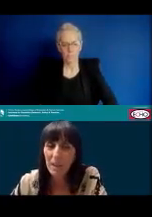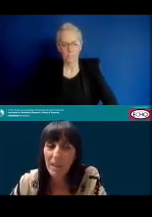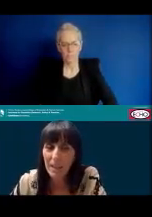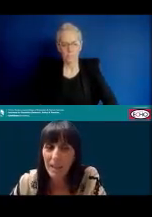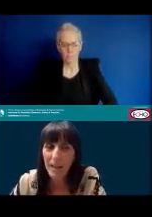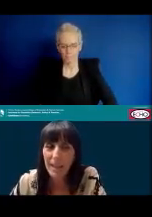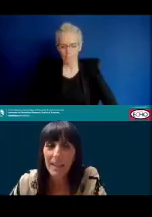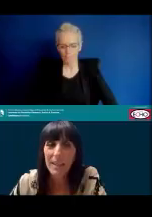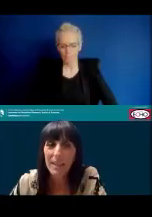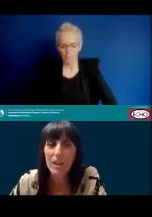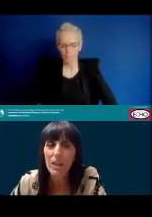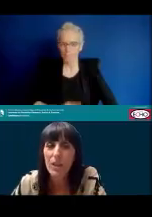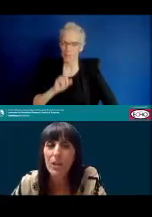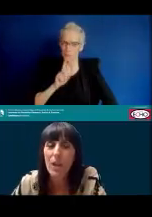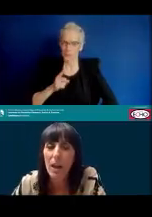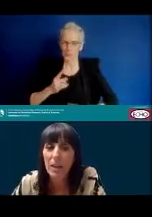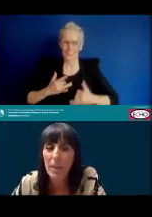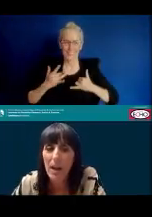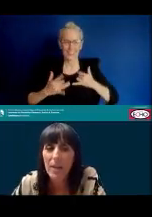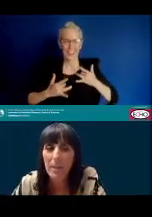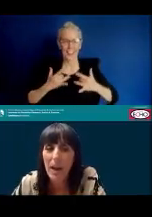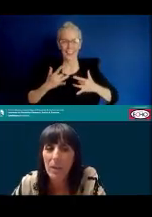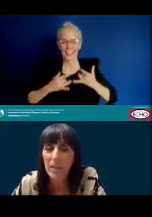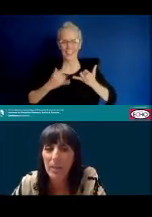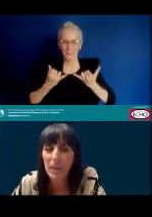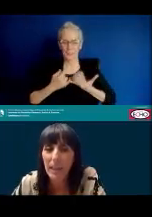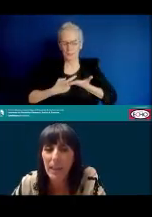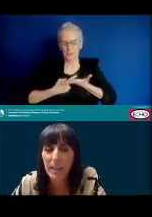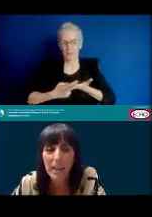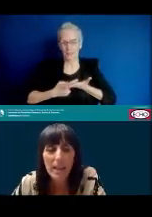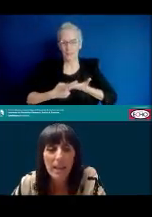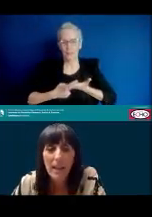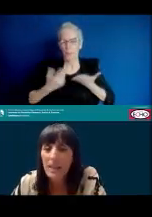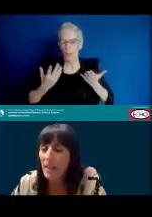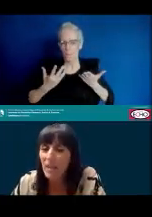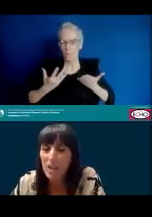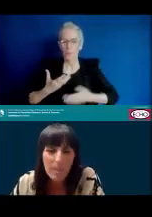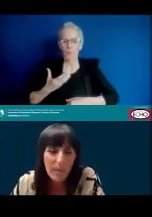really excited to talk about the power of play, as I've just been